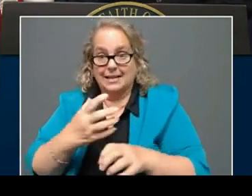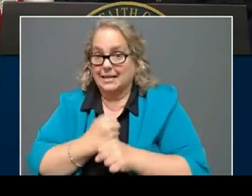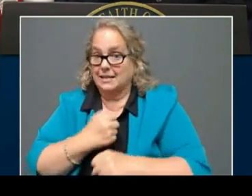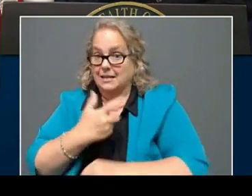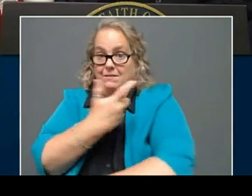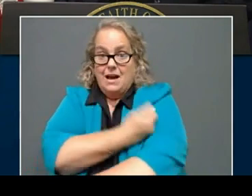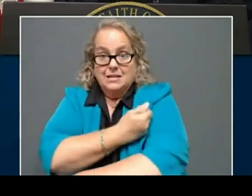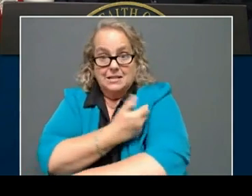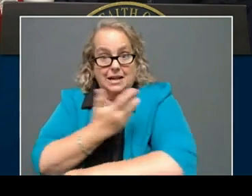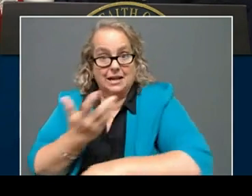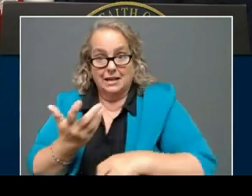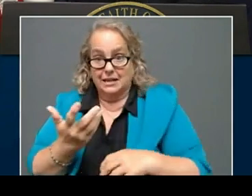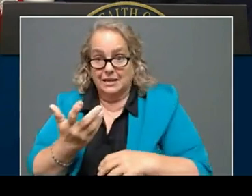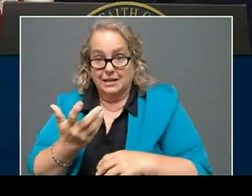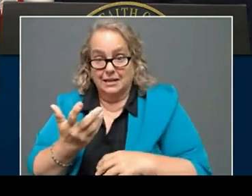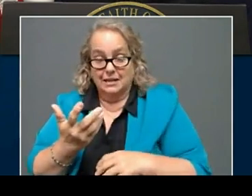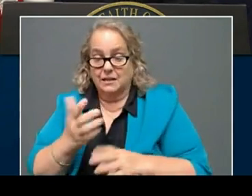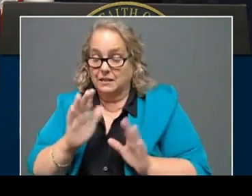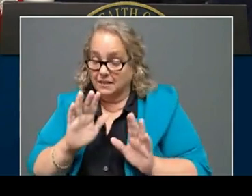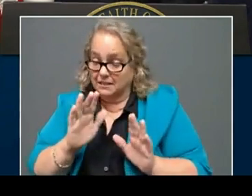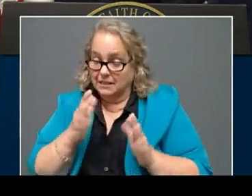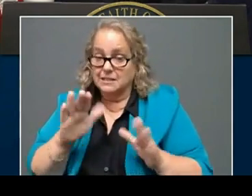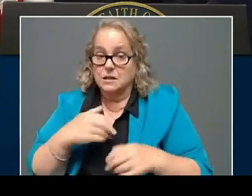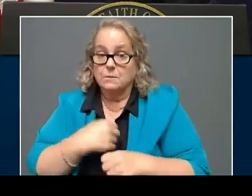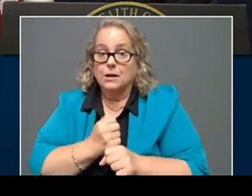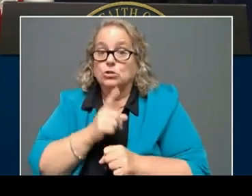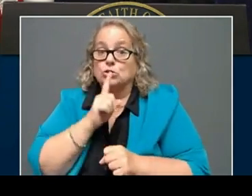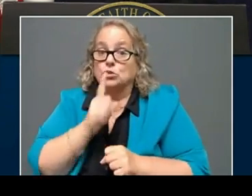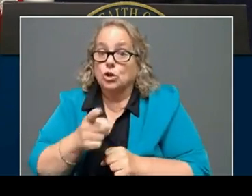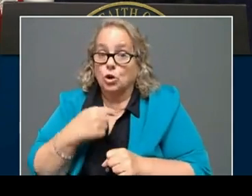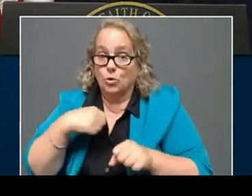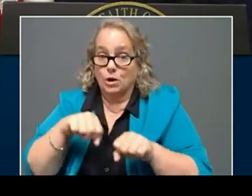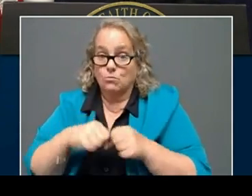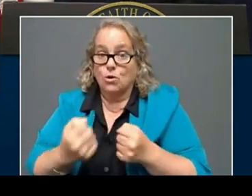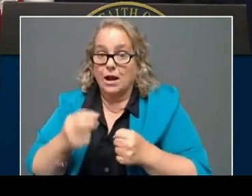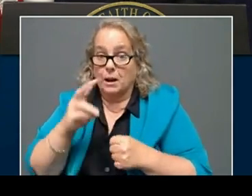let's make sure that we break through a myth. Kids can get covid, they do get